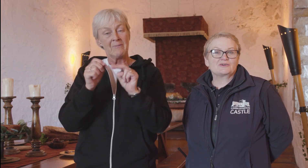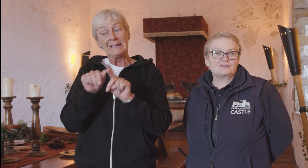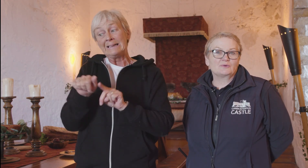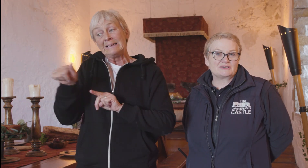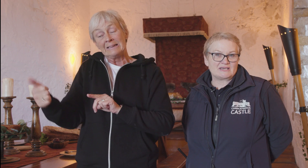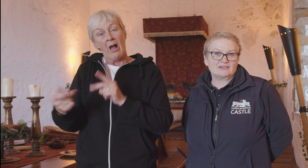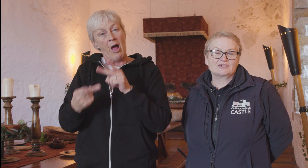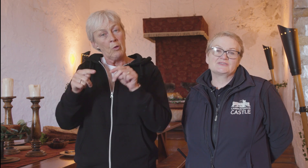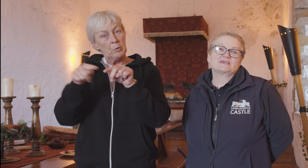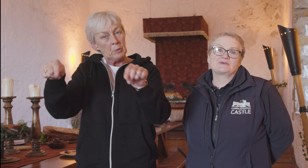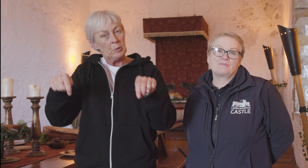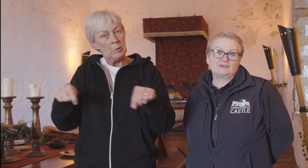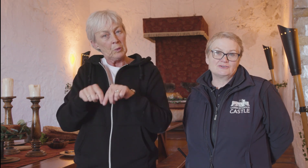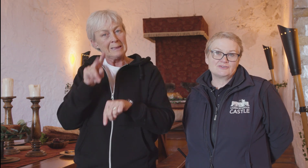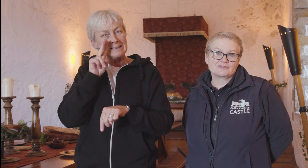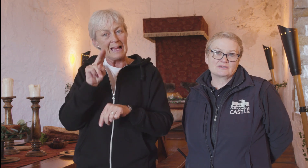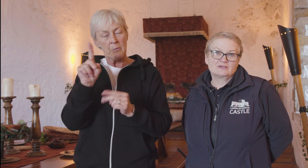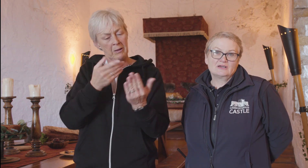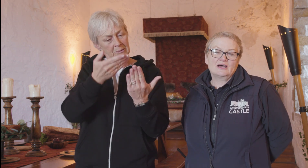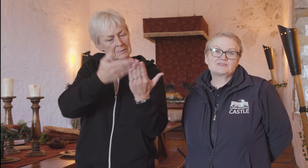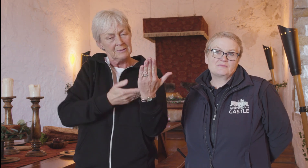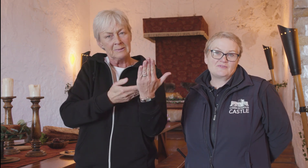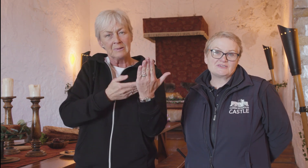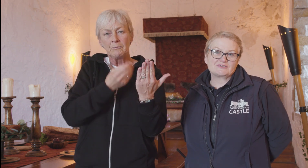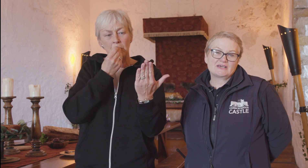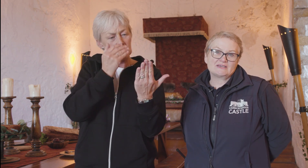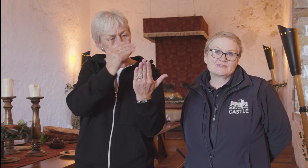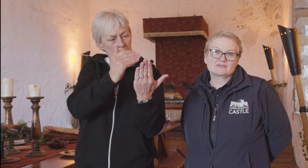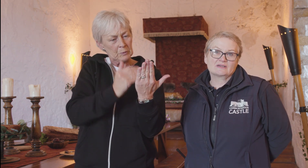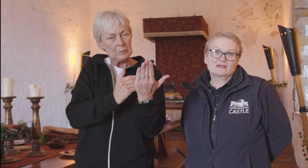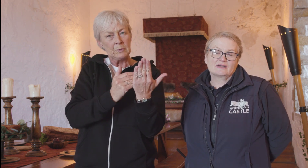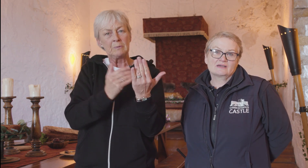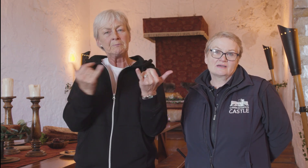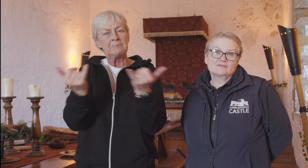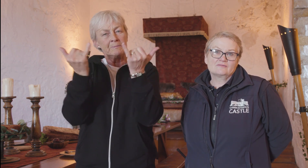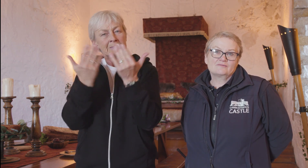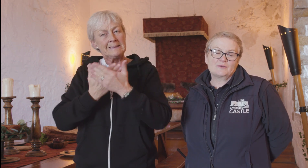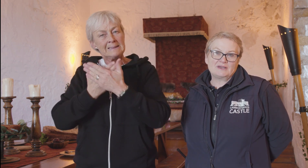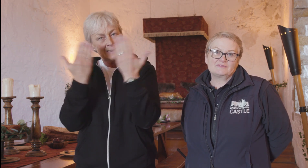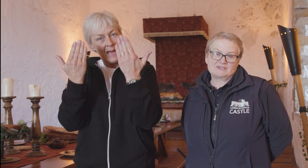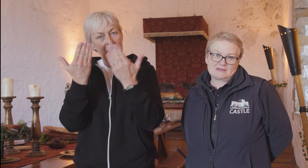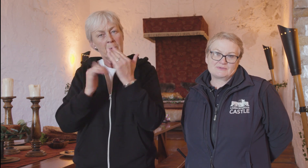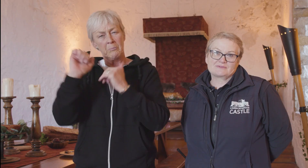If you go into it, you can see some menus and some face days from mediaeval times.